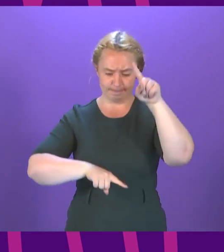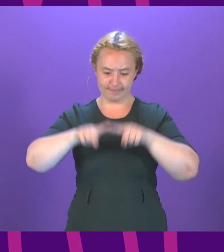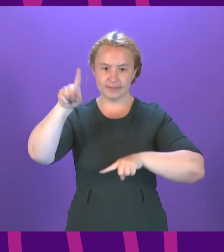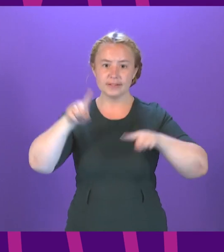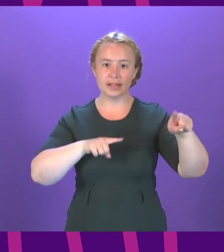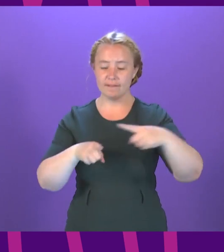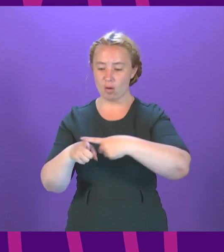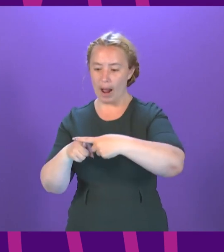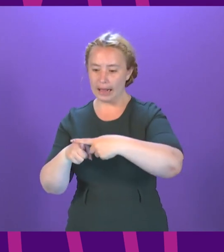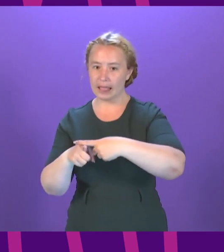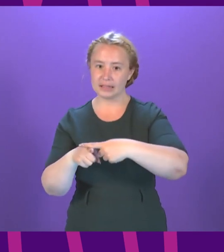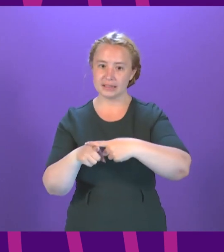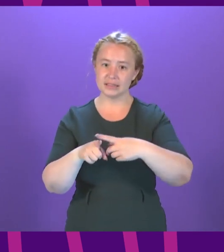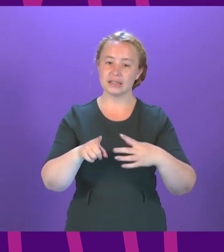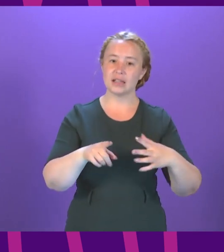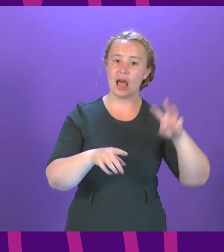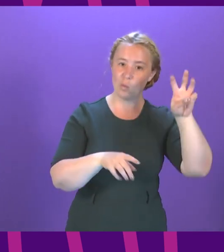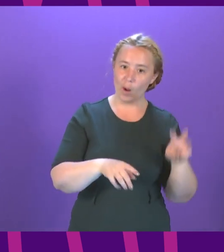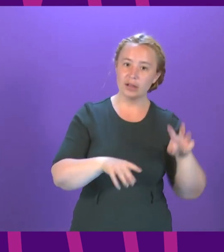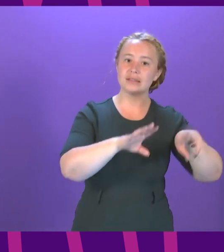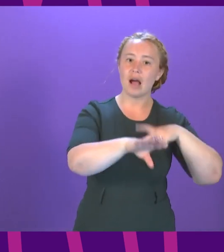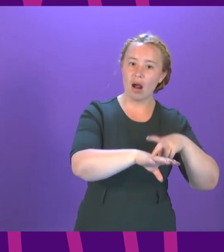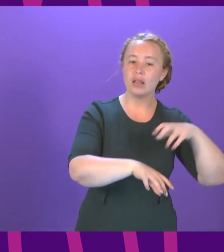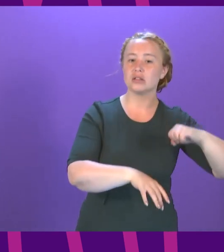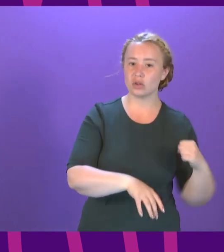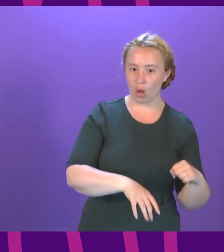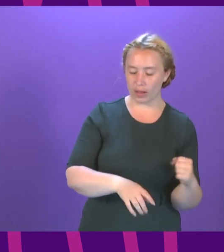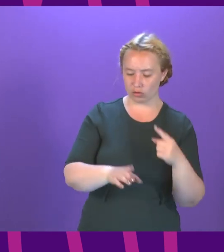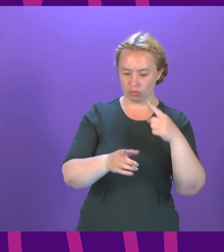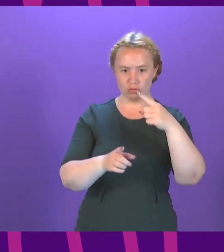that are in place in England and the other UK nations is whether the lifting of all restrictions